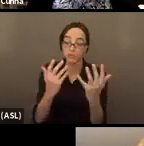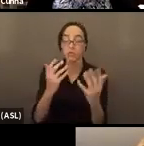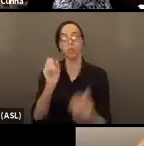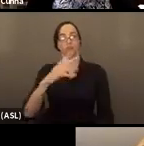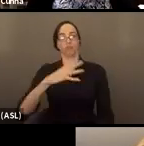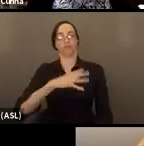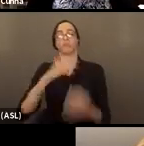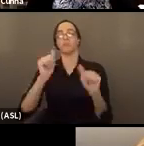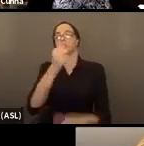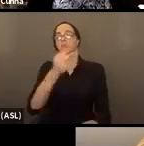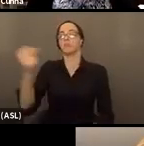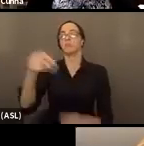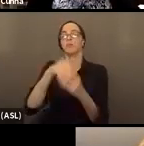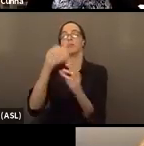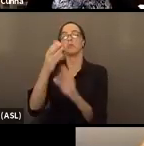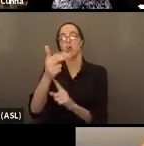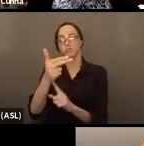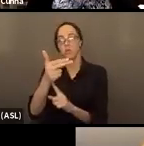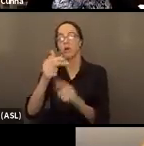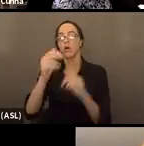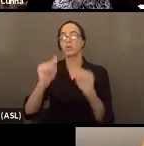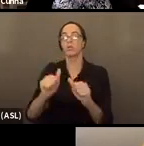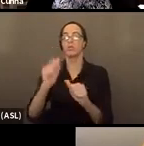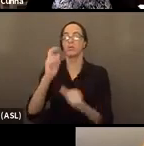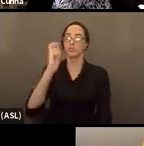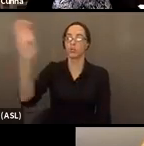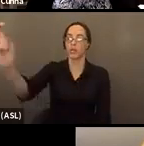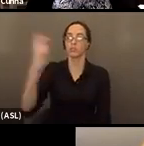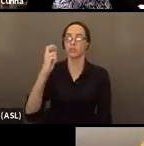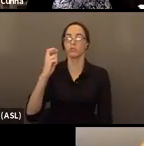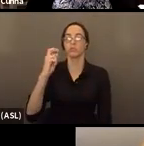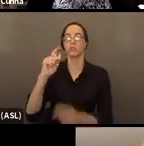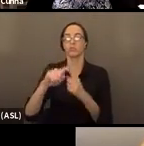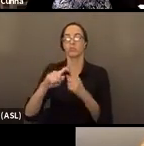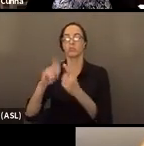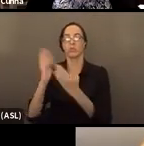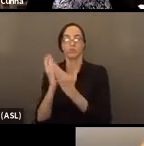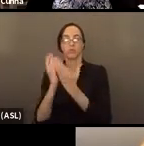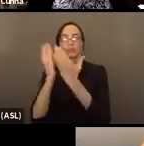to get them there we can provide vouchers for food so there's quite a few things with this